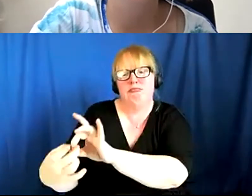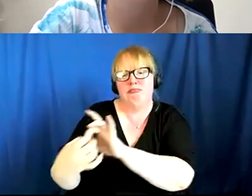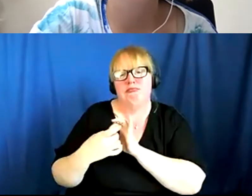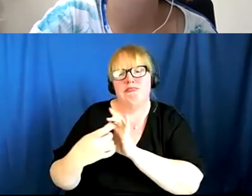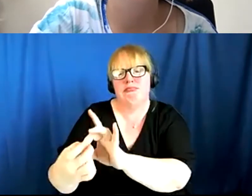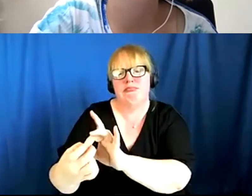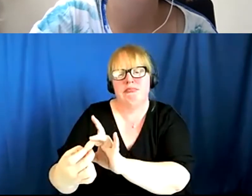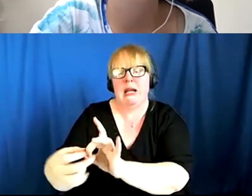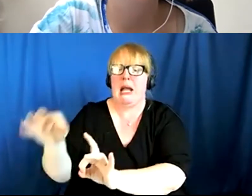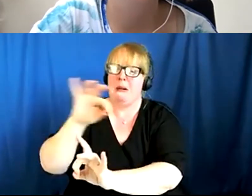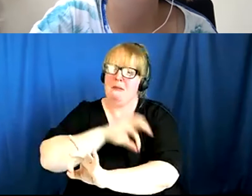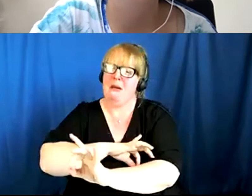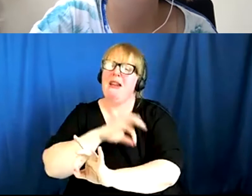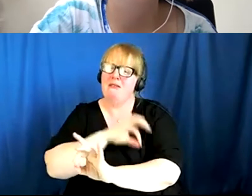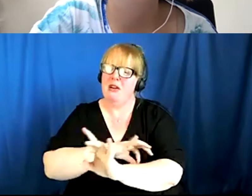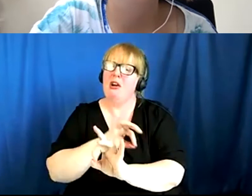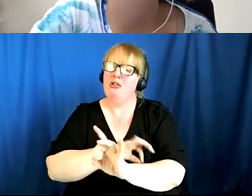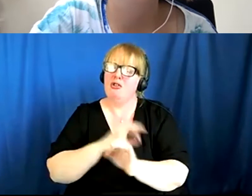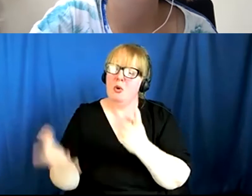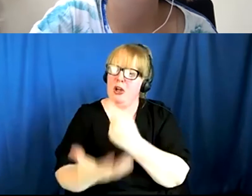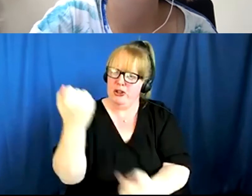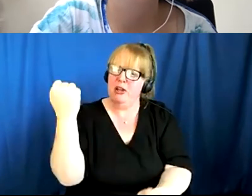outcome. And so, now I'm